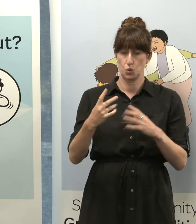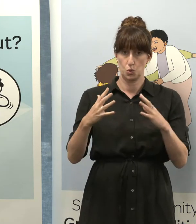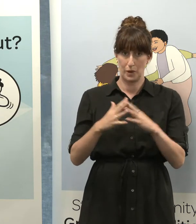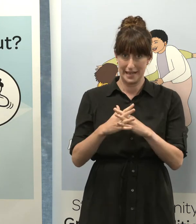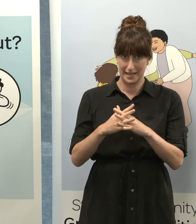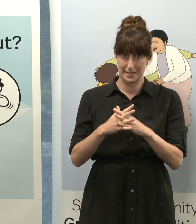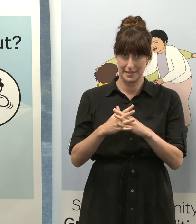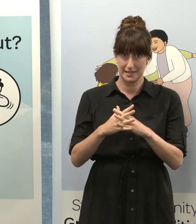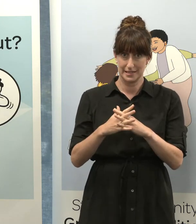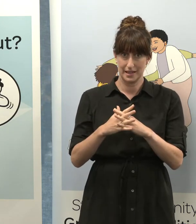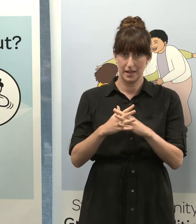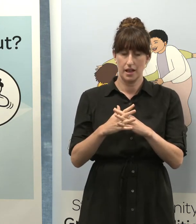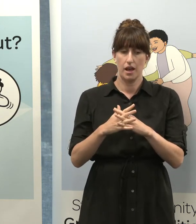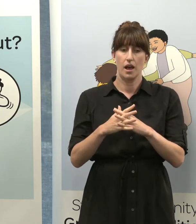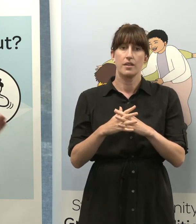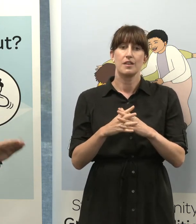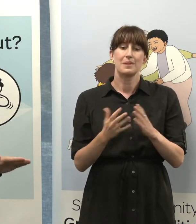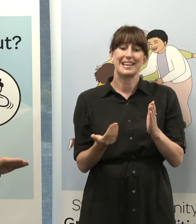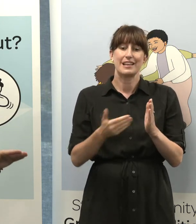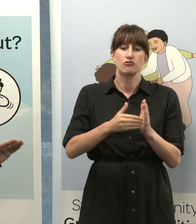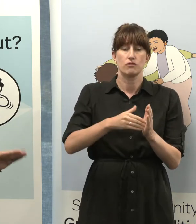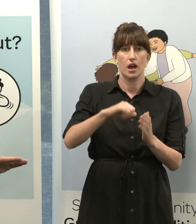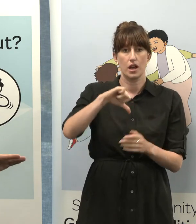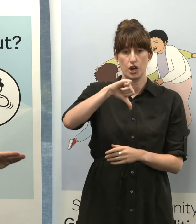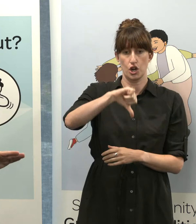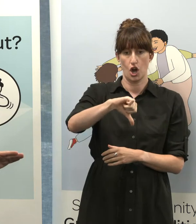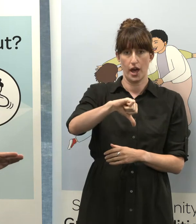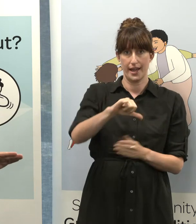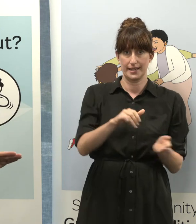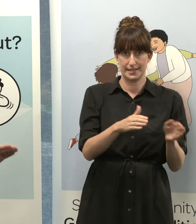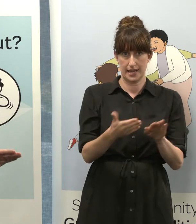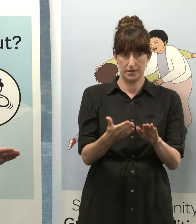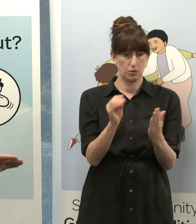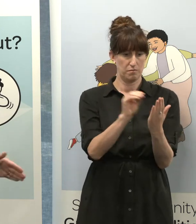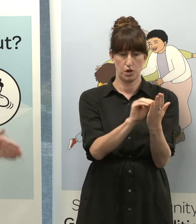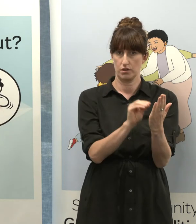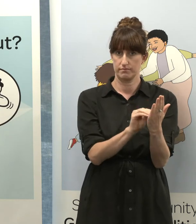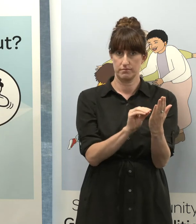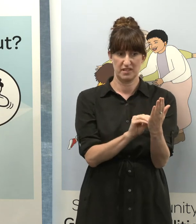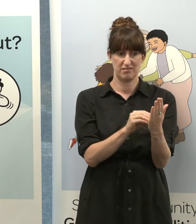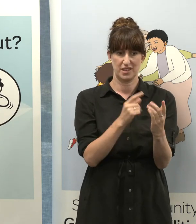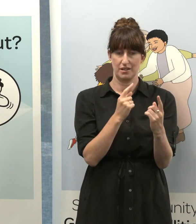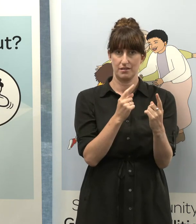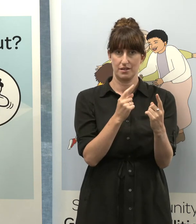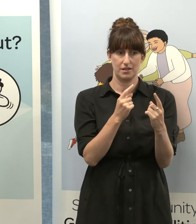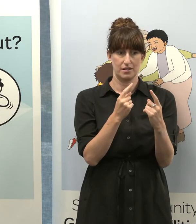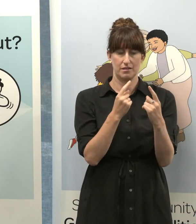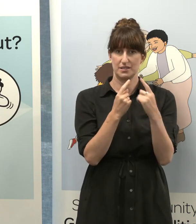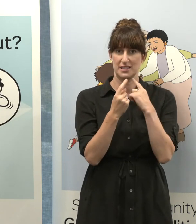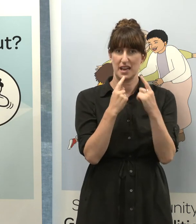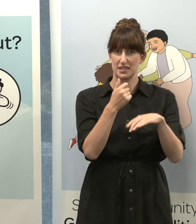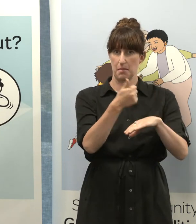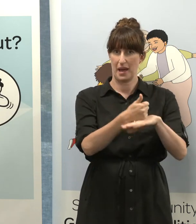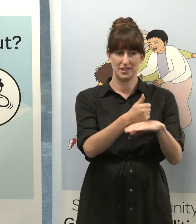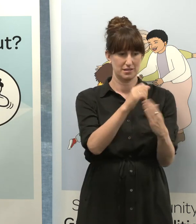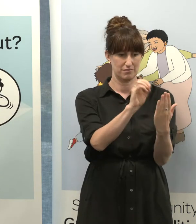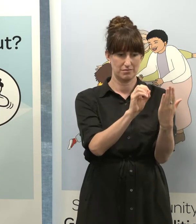reconciliation of our numbers. And over the last two weeks